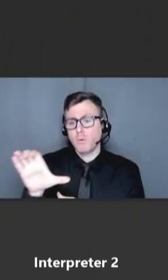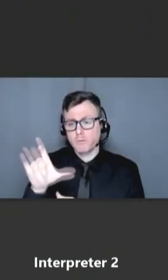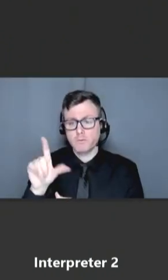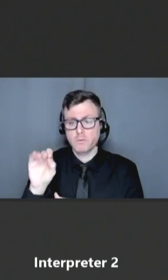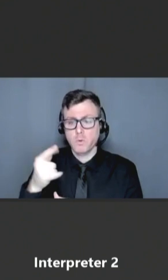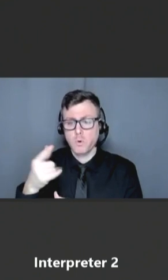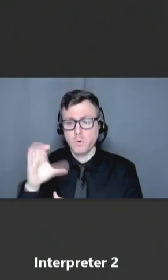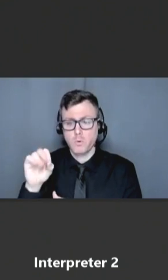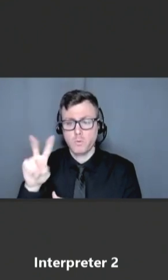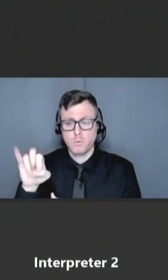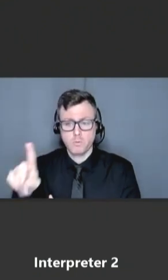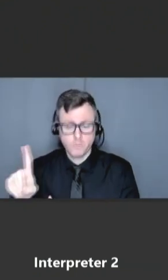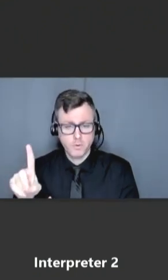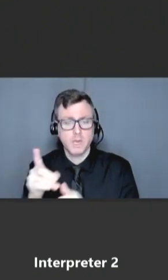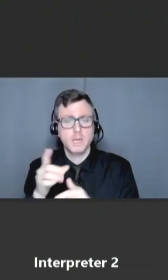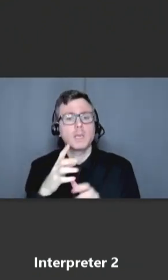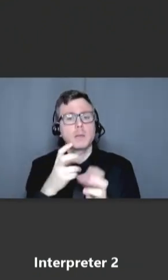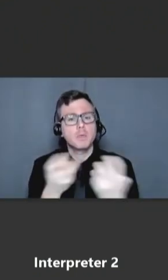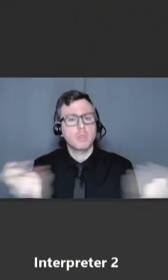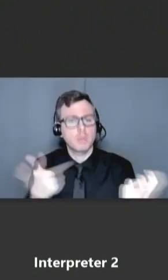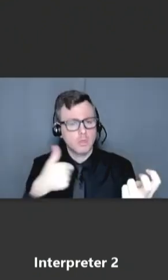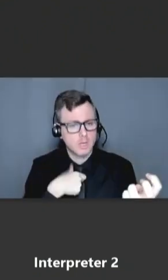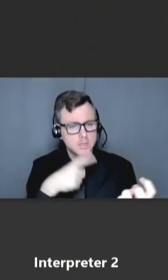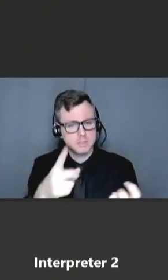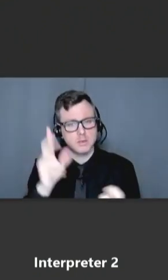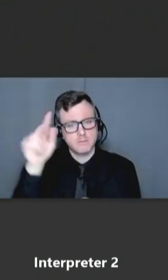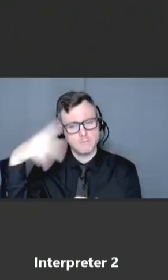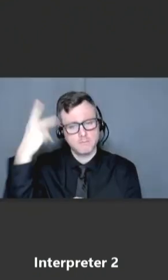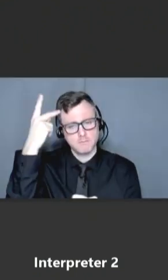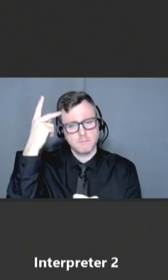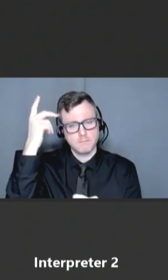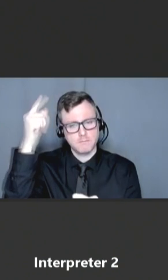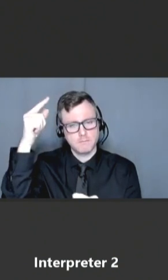important information on the federal government response to supporting patients with long COVID